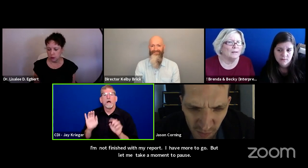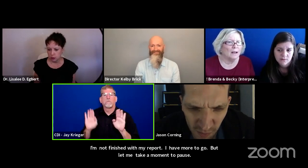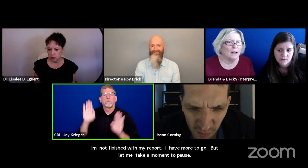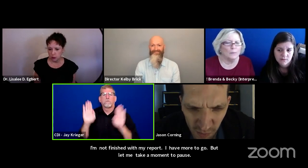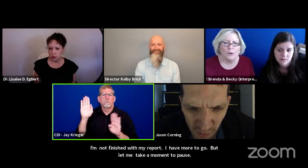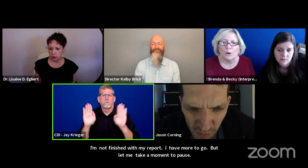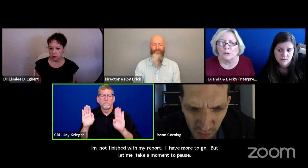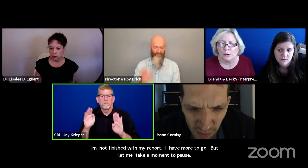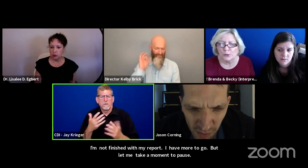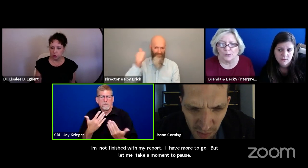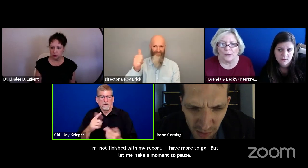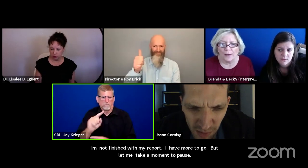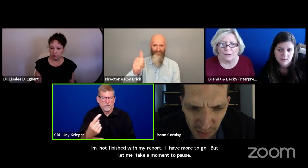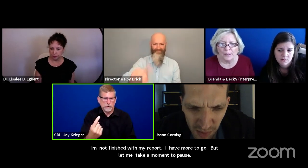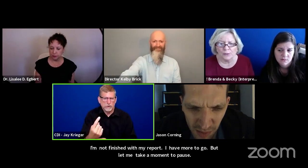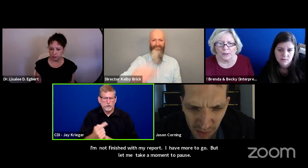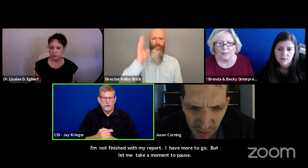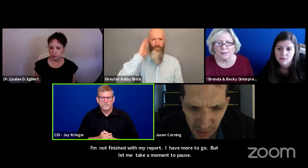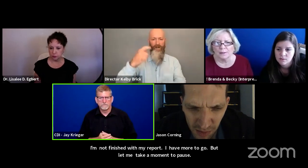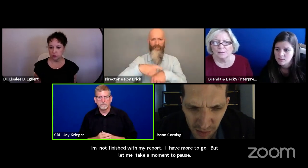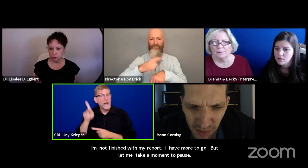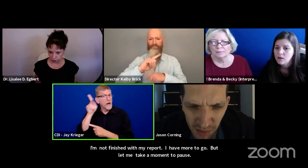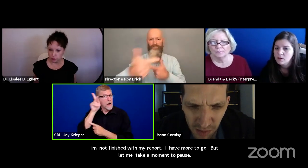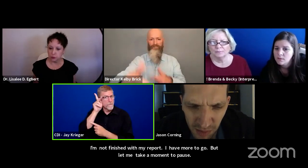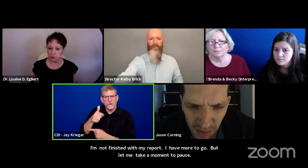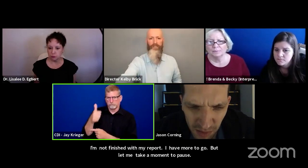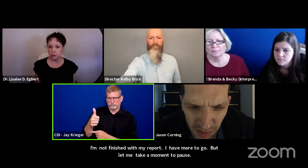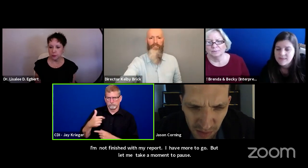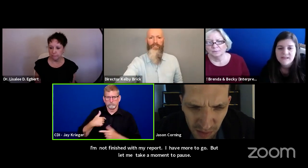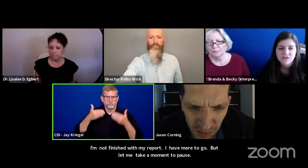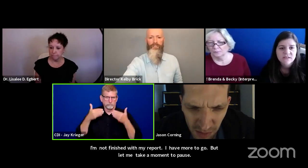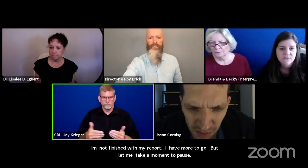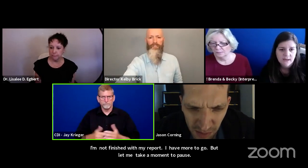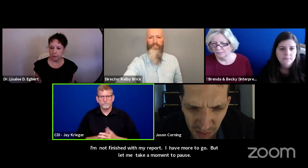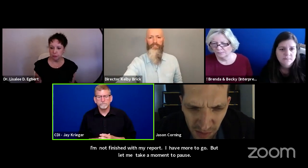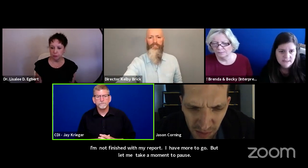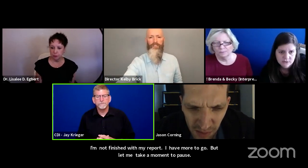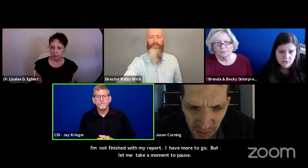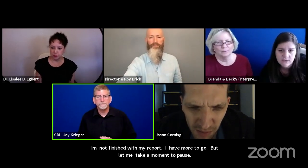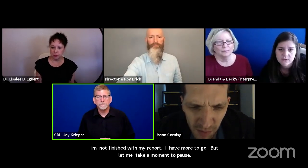go to those who have their hands raised. In the interest of time, sounds great.